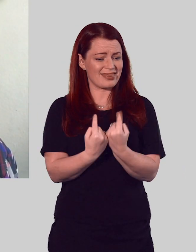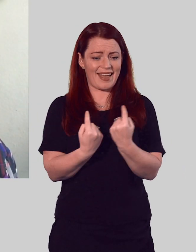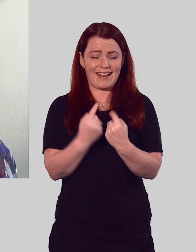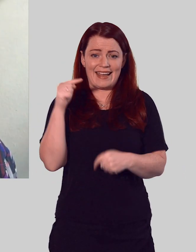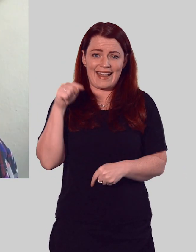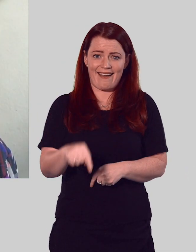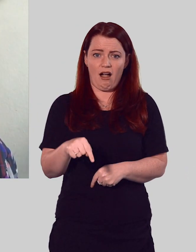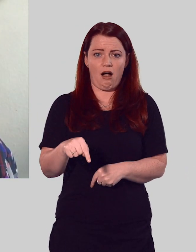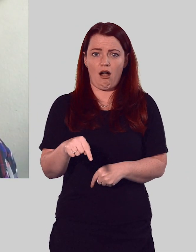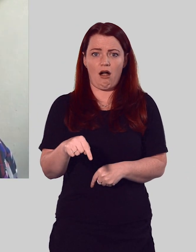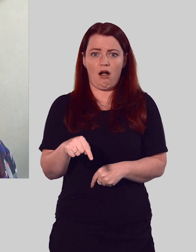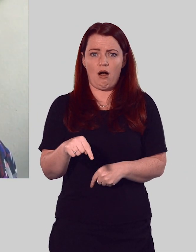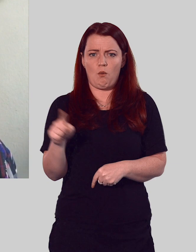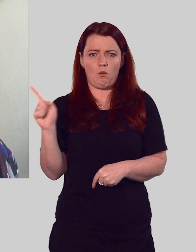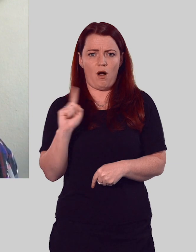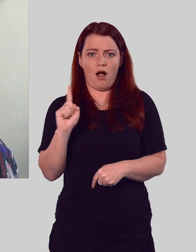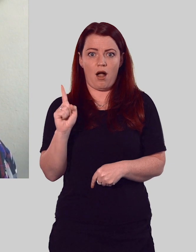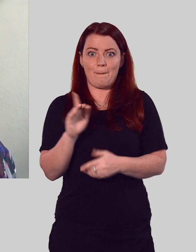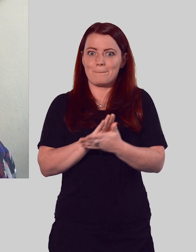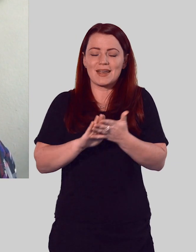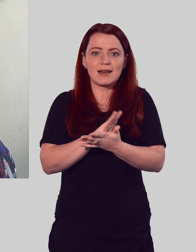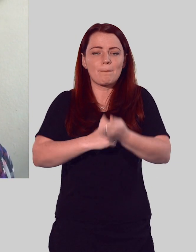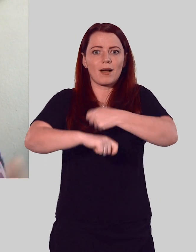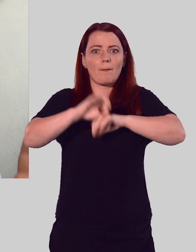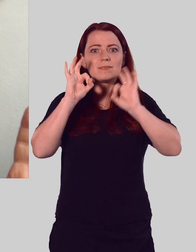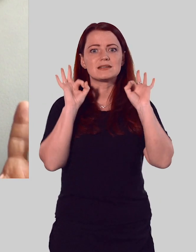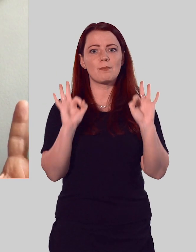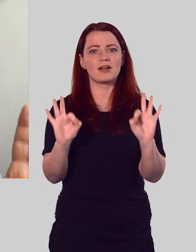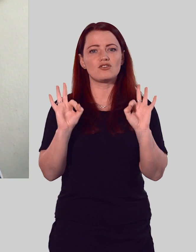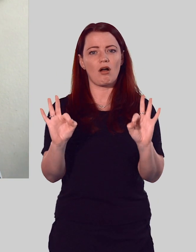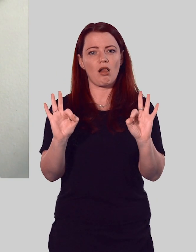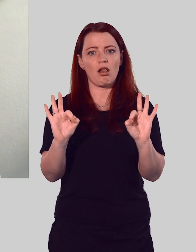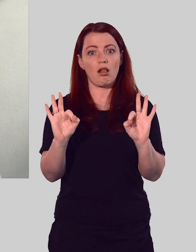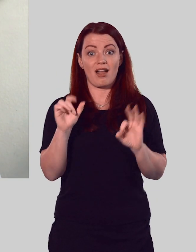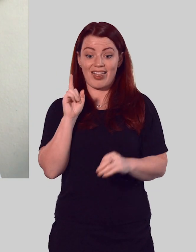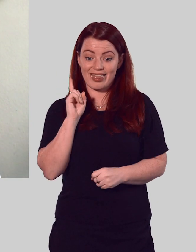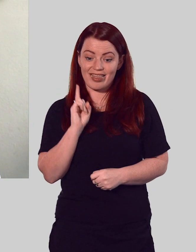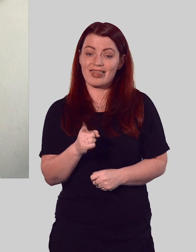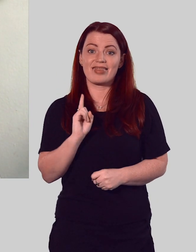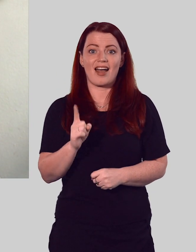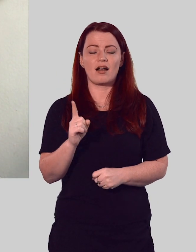do in this context because that makes it special. And that thing here was to be able to